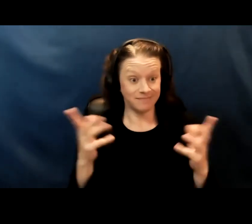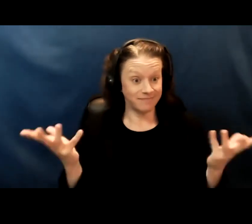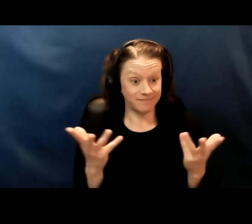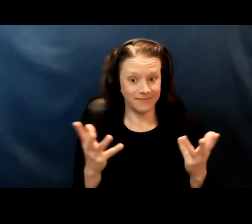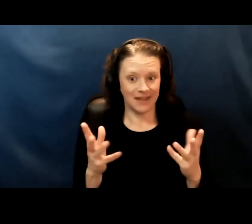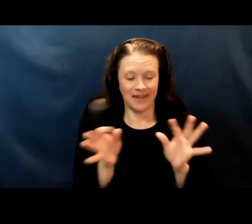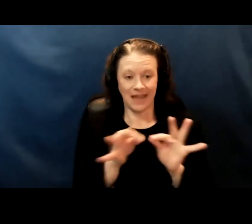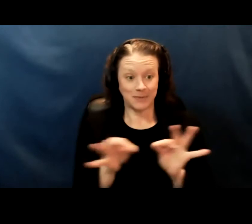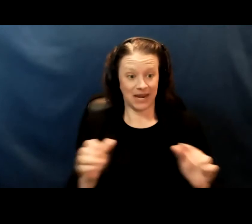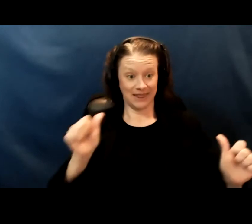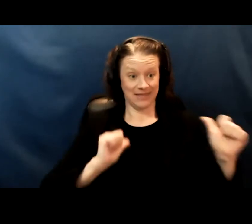the pandemic, of course.